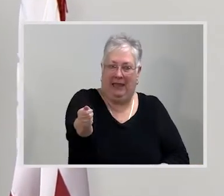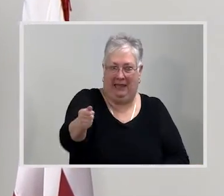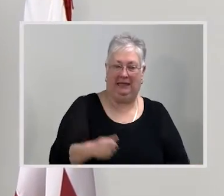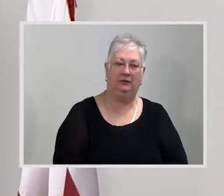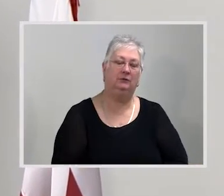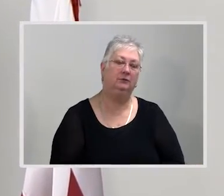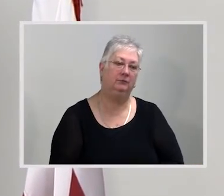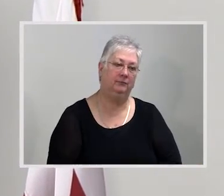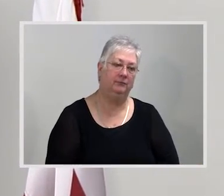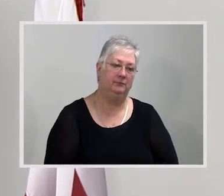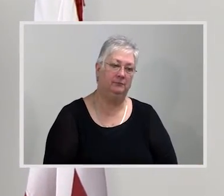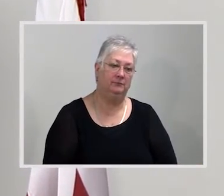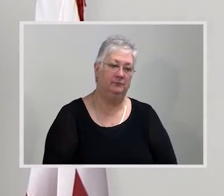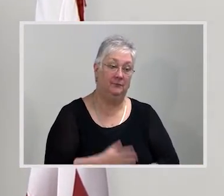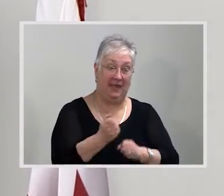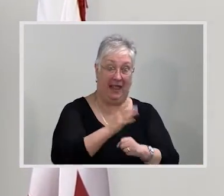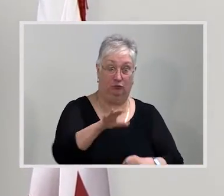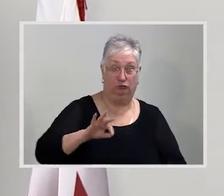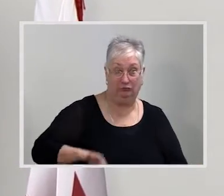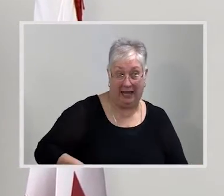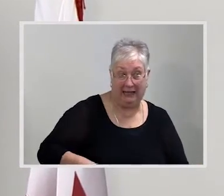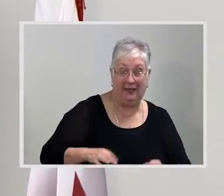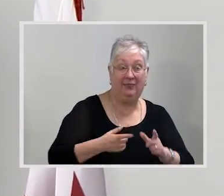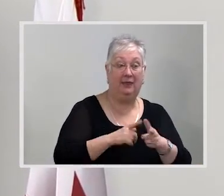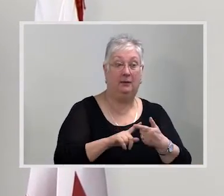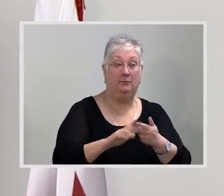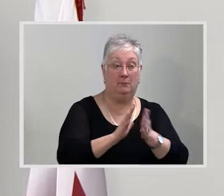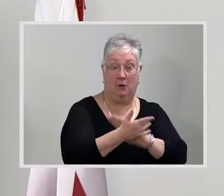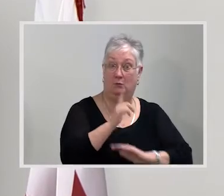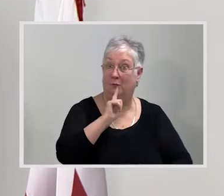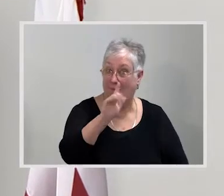AND YOU TURN 24 -- I MEAN WHEN YOU GET YOUR